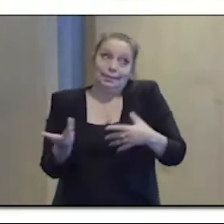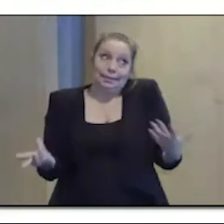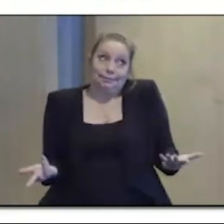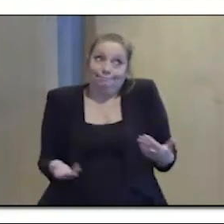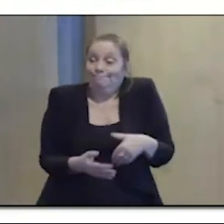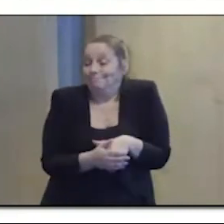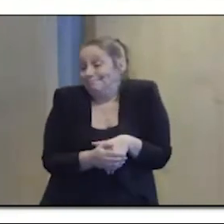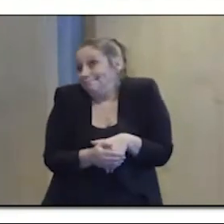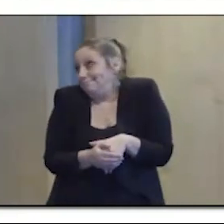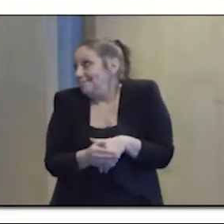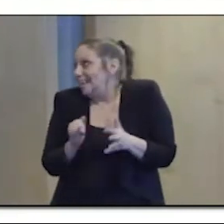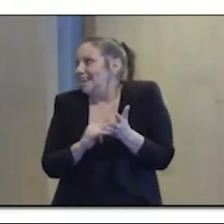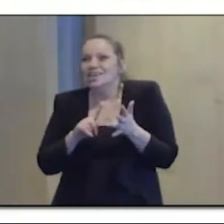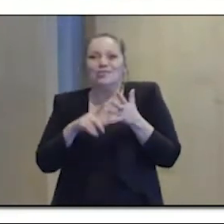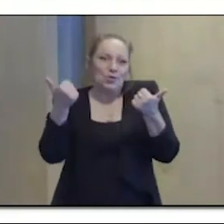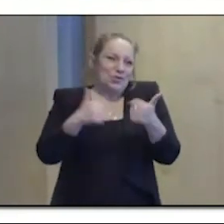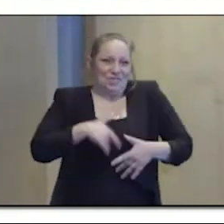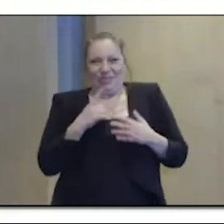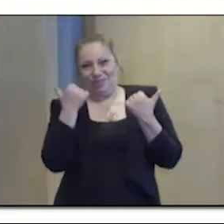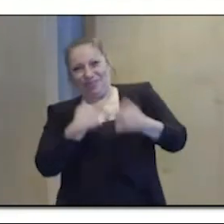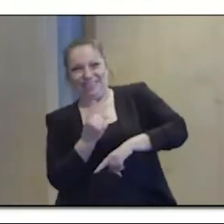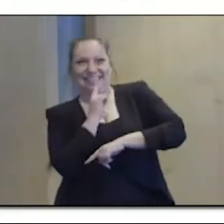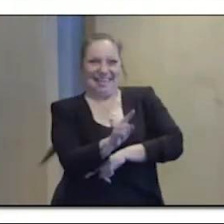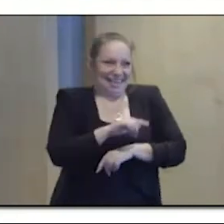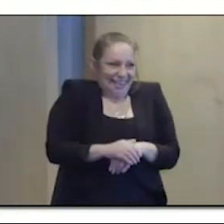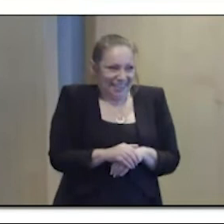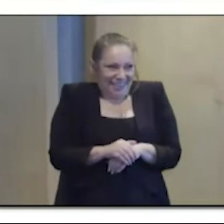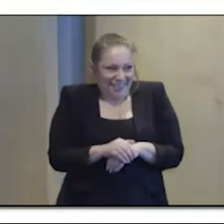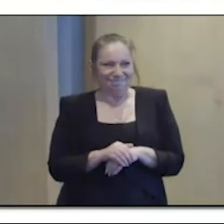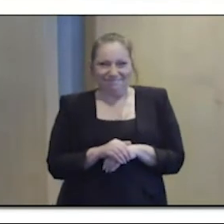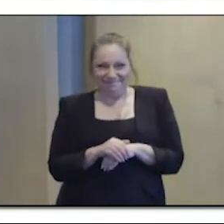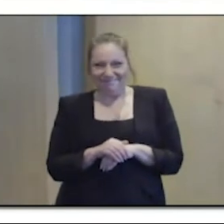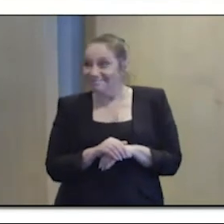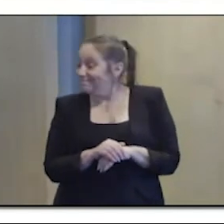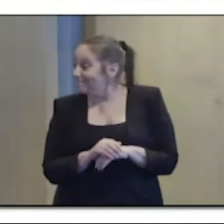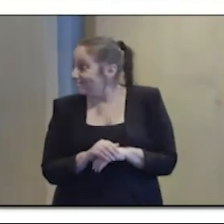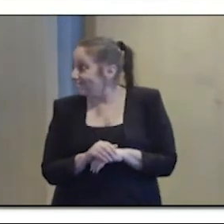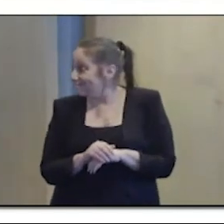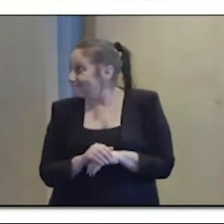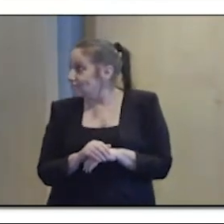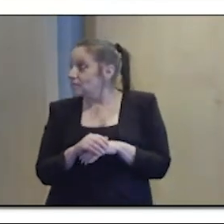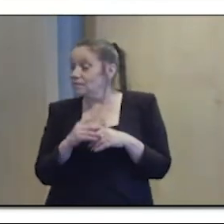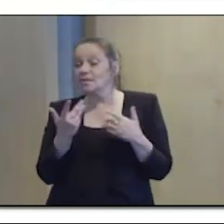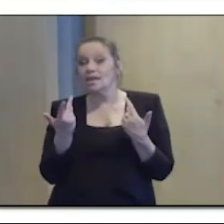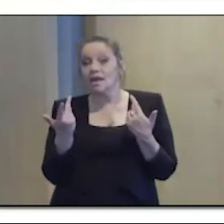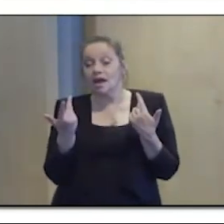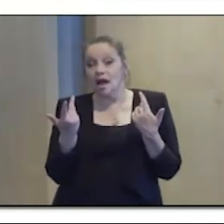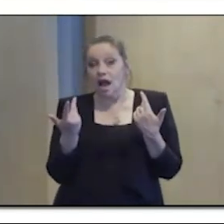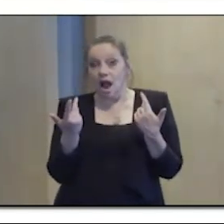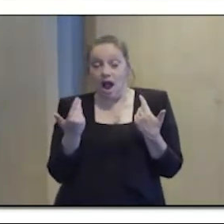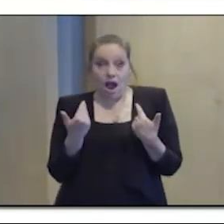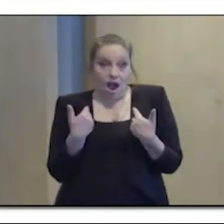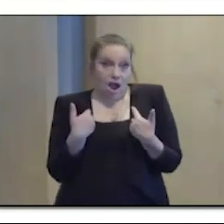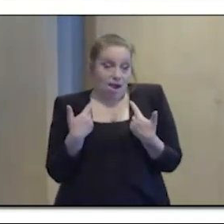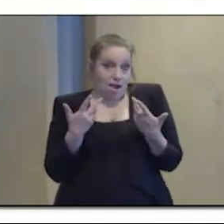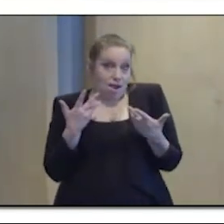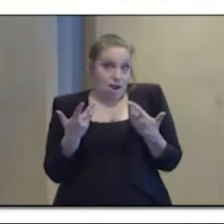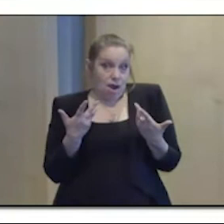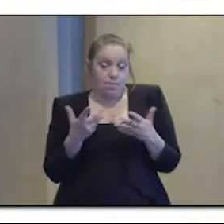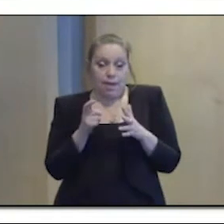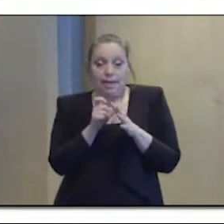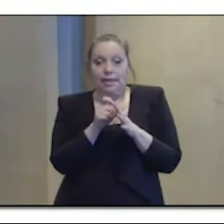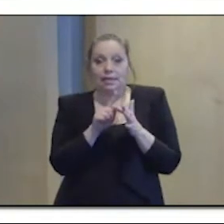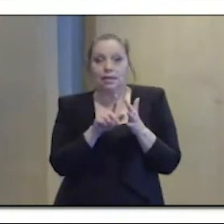makes me so good to say, it feels so good to say that. And I mean the deployment rate in Australia